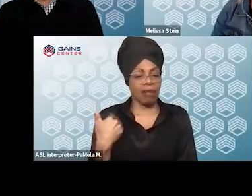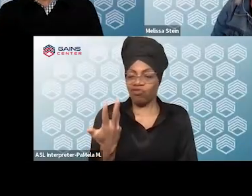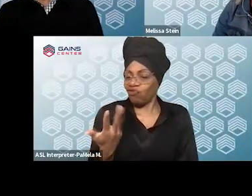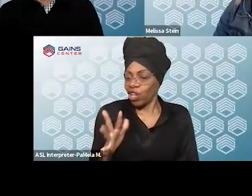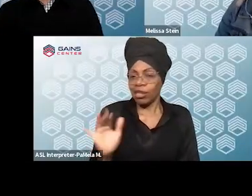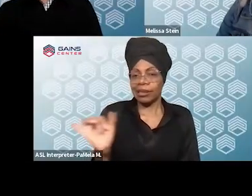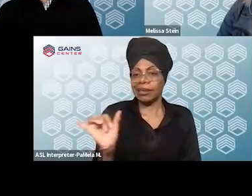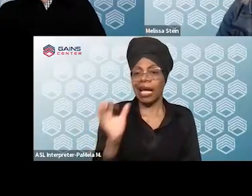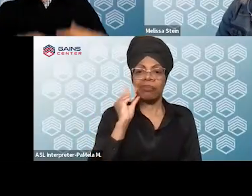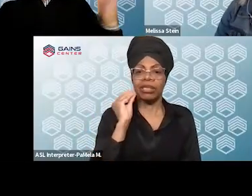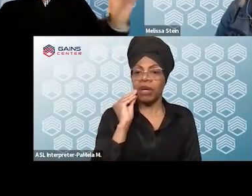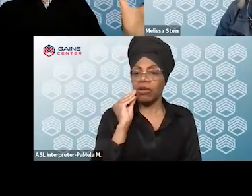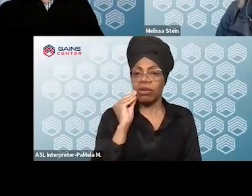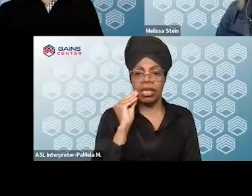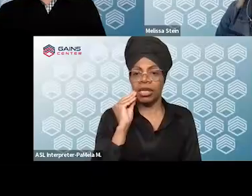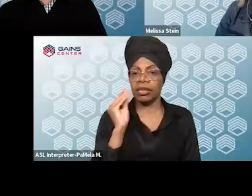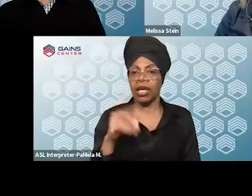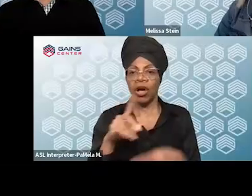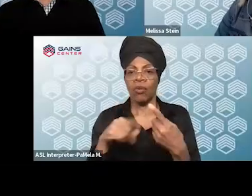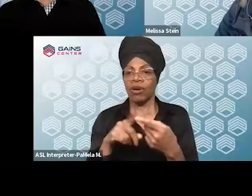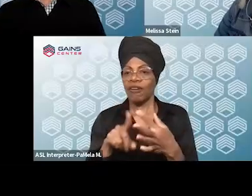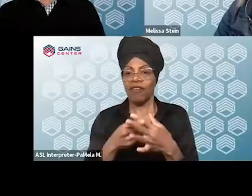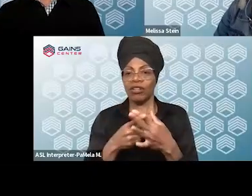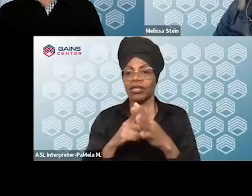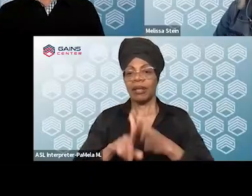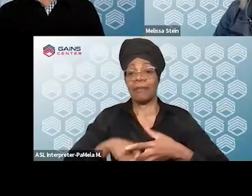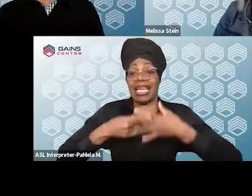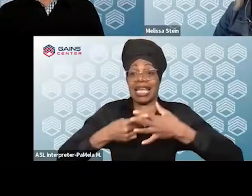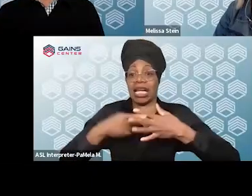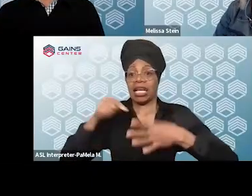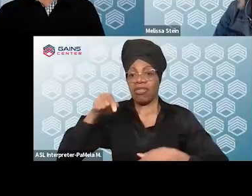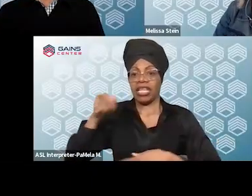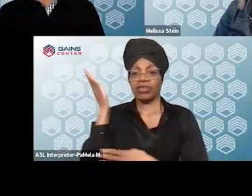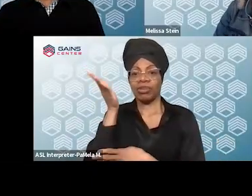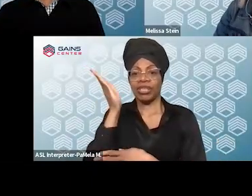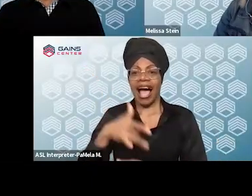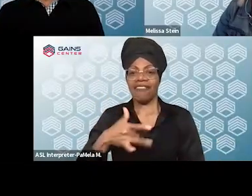When I first, as I said at the top of this presentation, I was just, I felt like shocked.